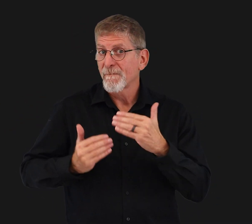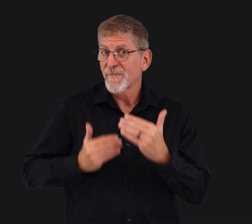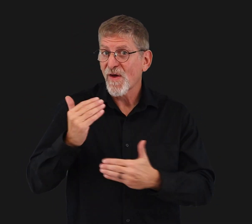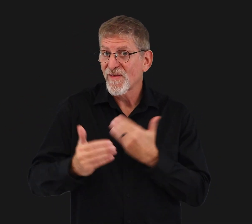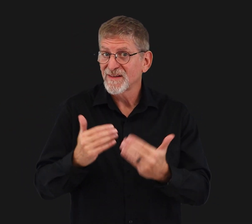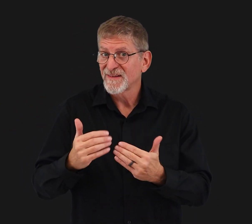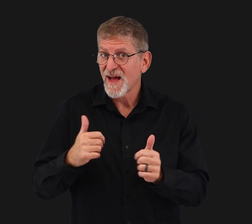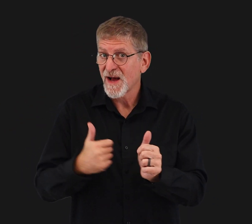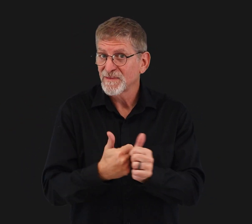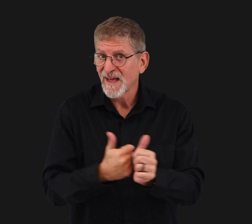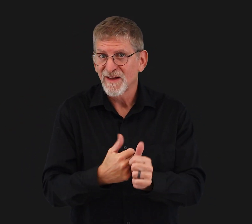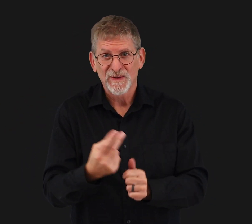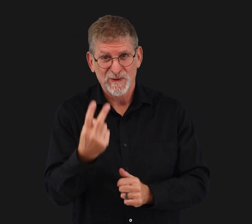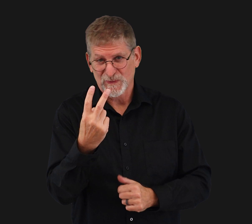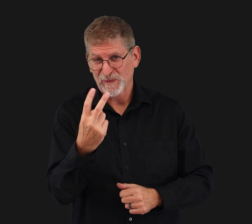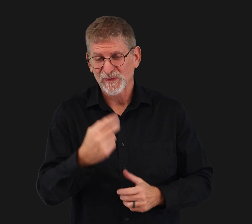Progress update: